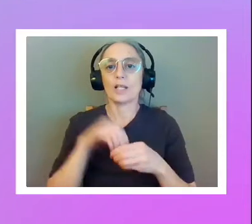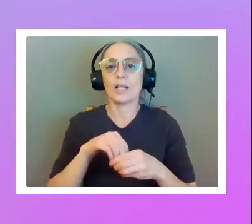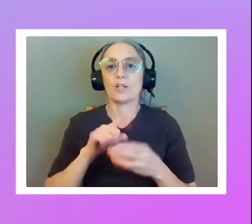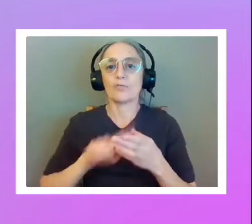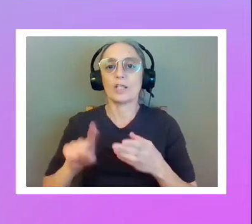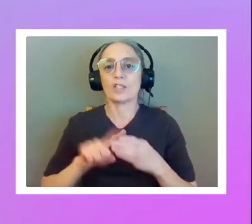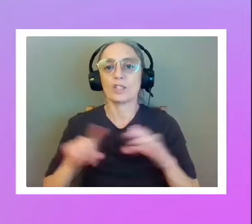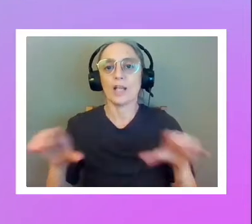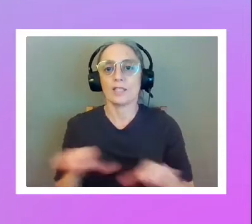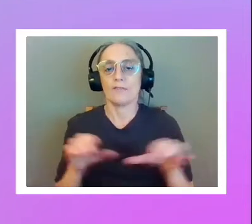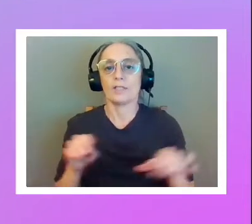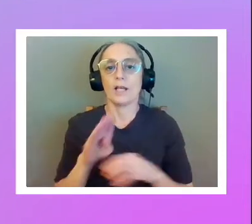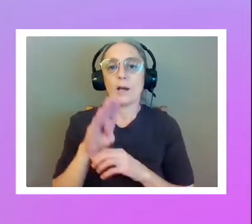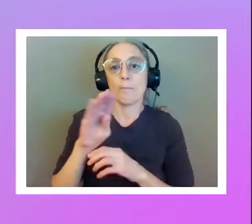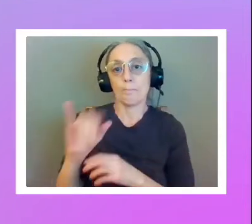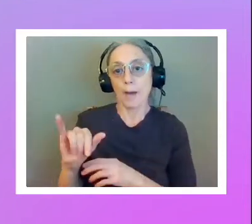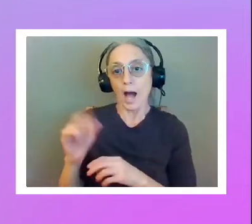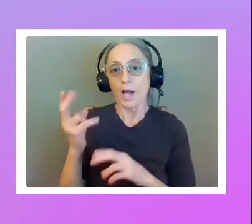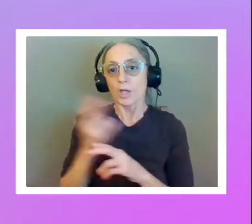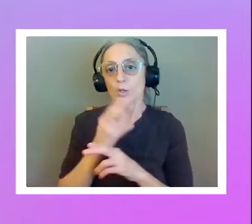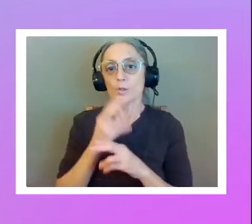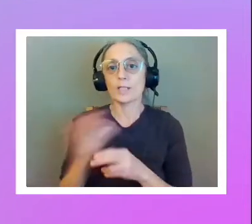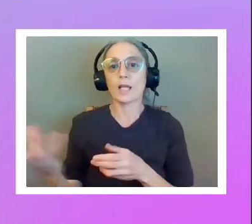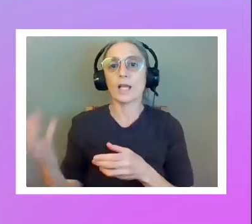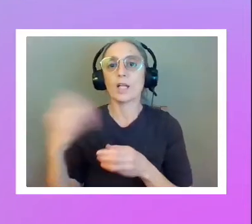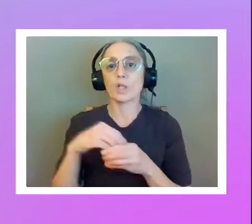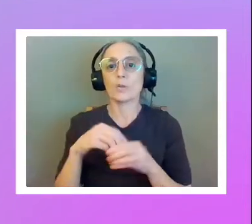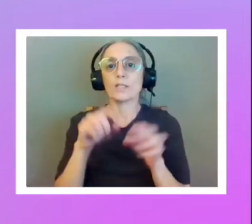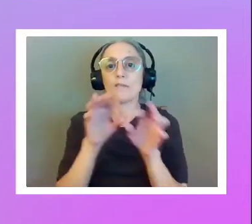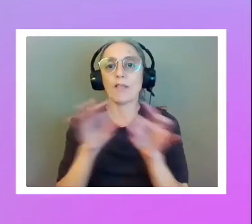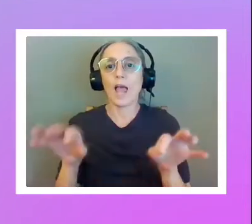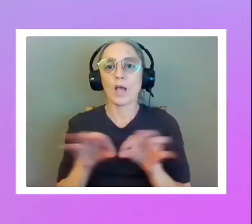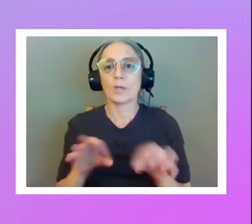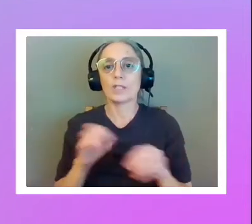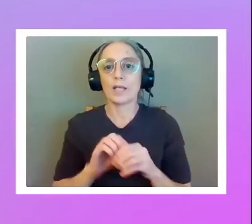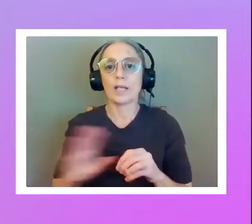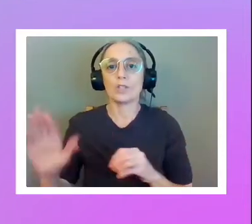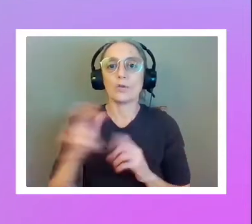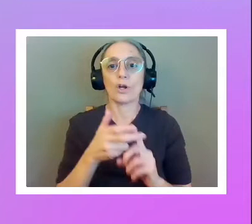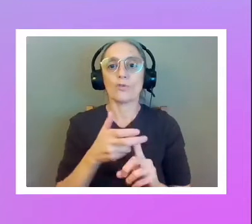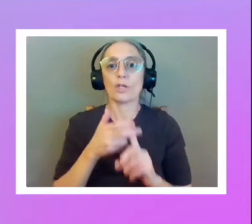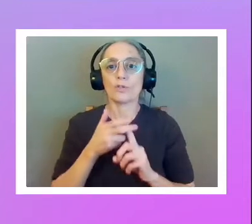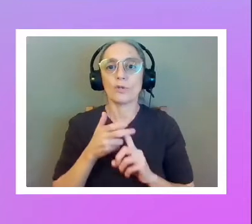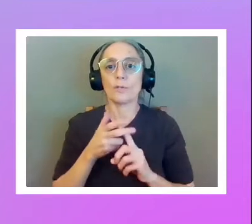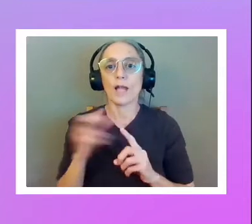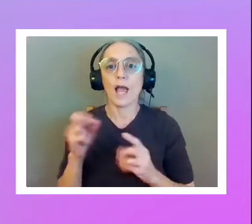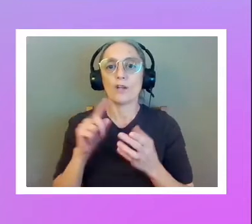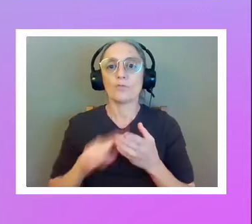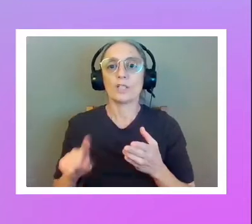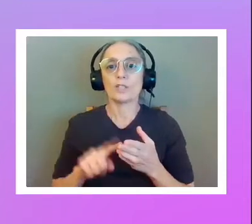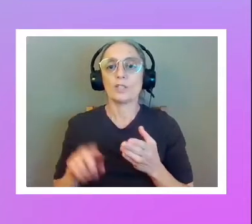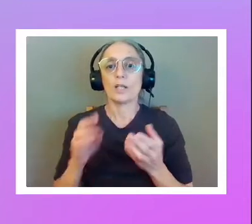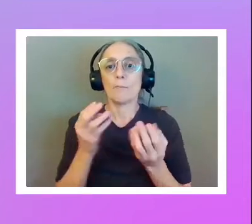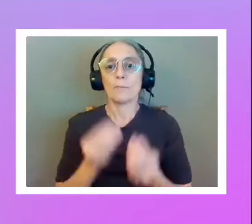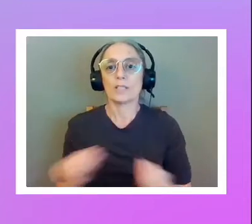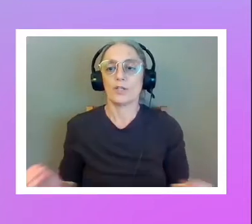by using inclusive language in your recruitment and research materials actively seek out design input